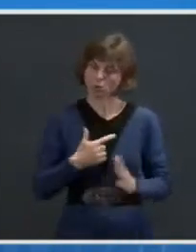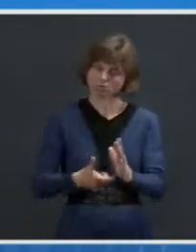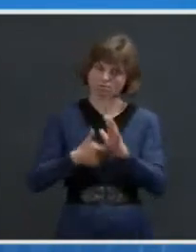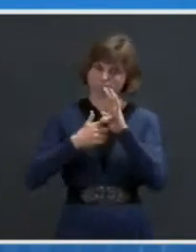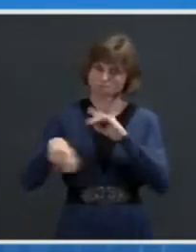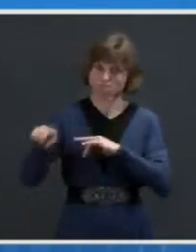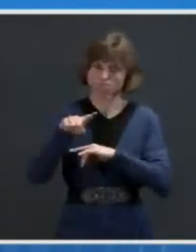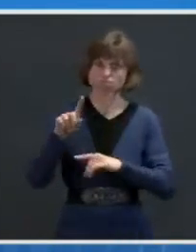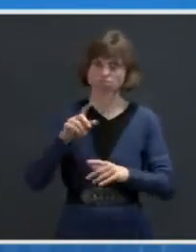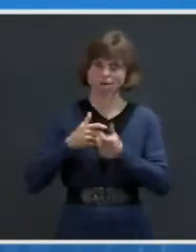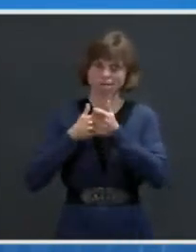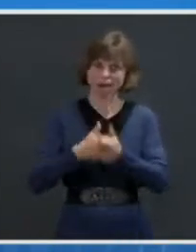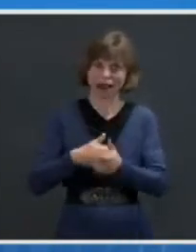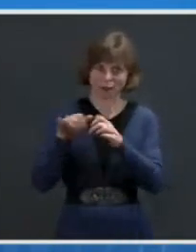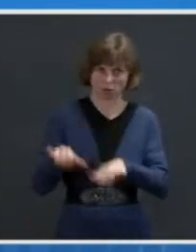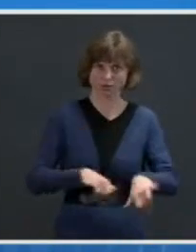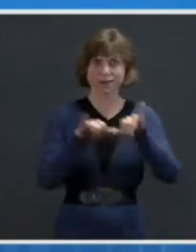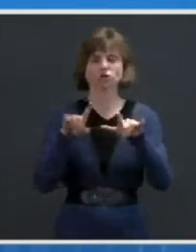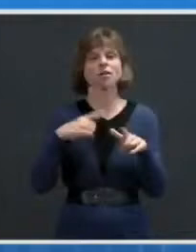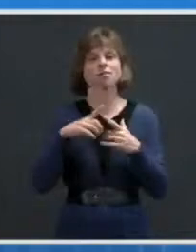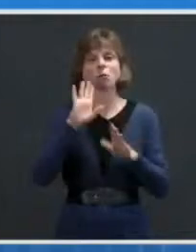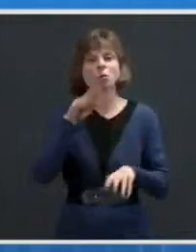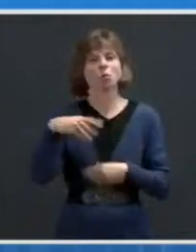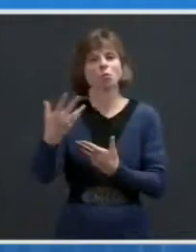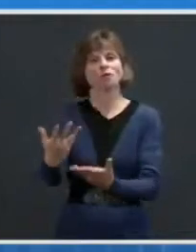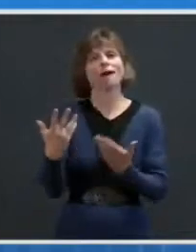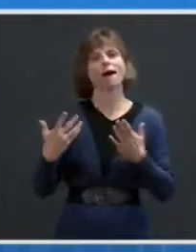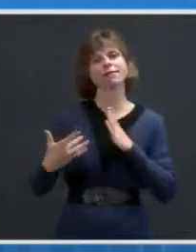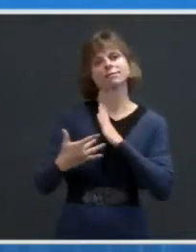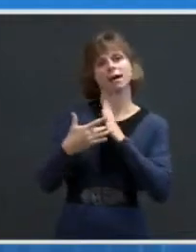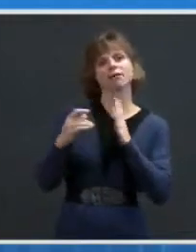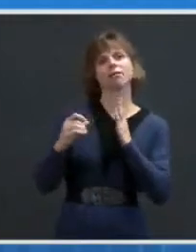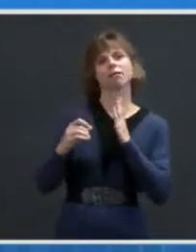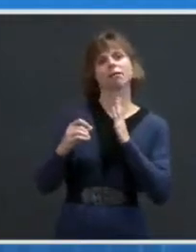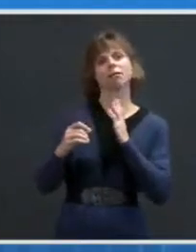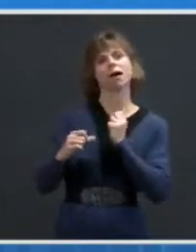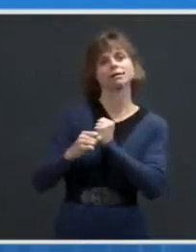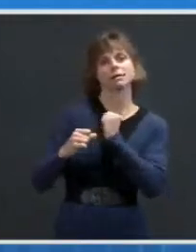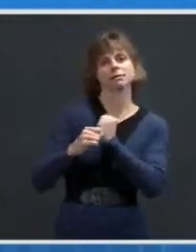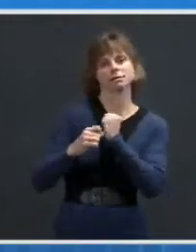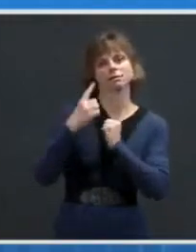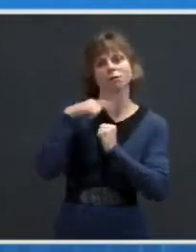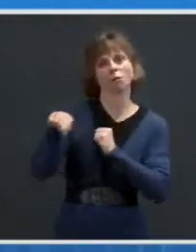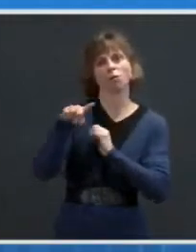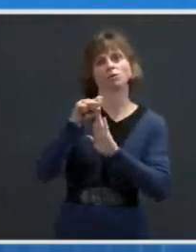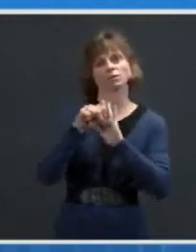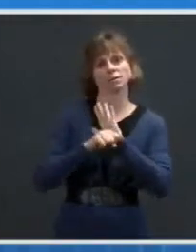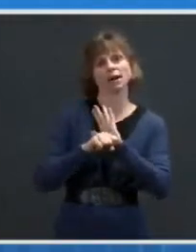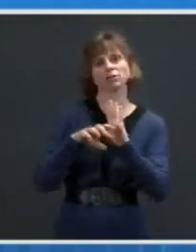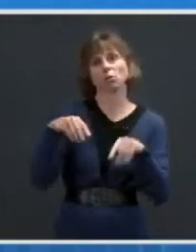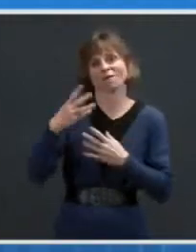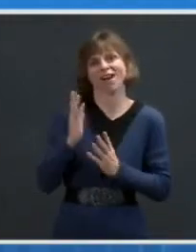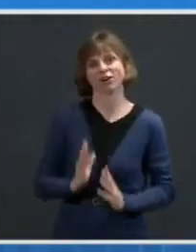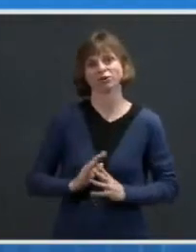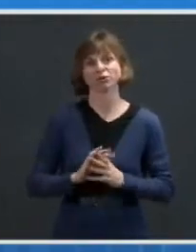FIRST ACTIONS WOULD OBVIOUSLY BE THE COMMUNICATION OF THE STANDARDS.